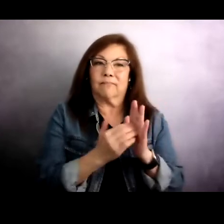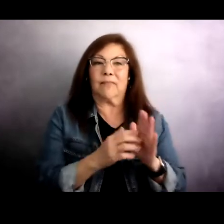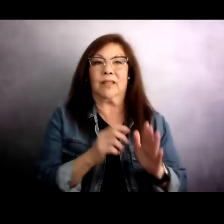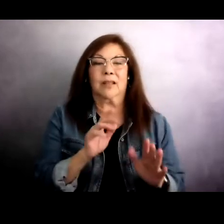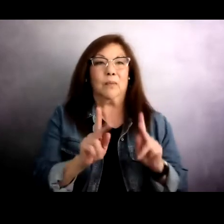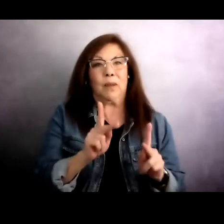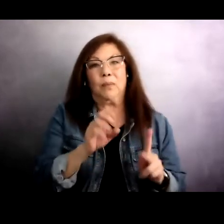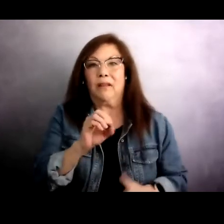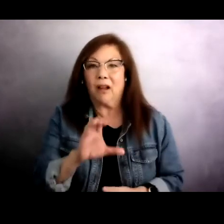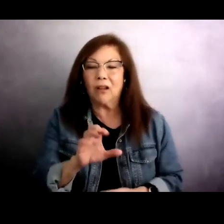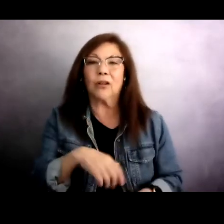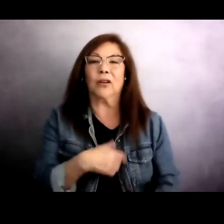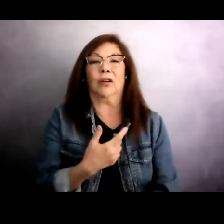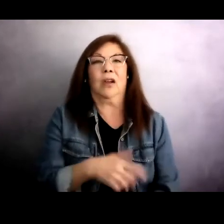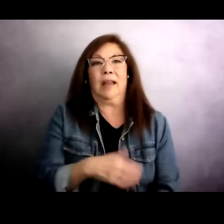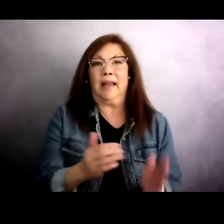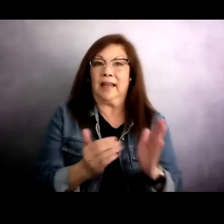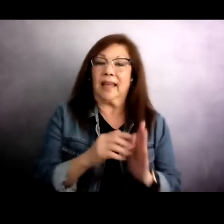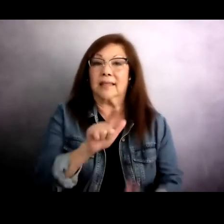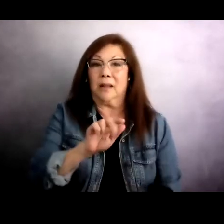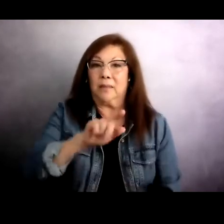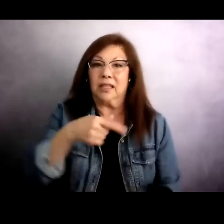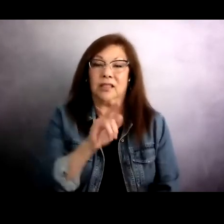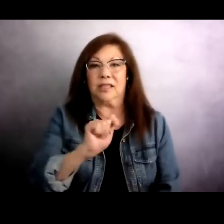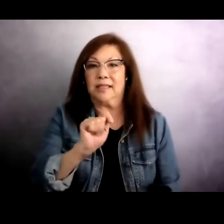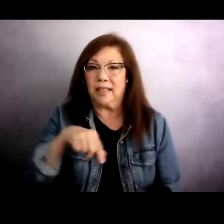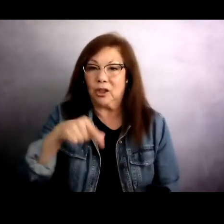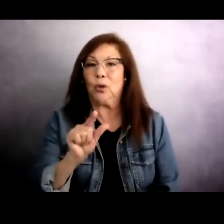and the person will be removed from the event.